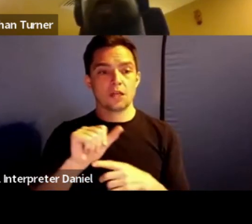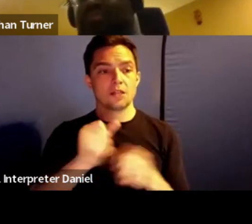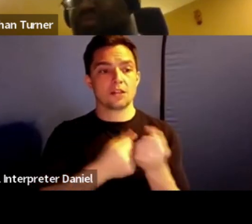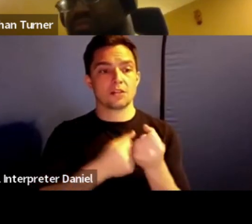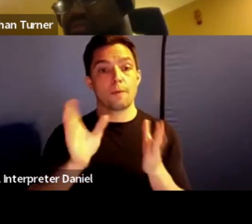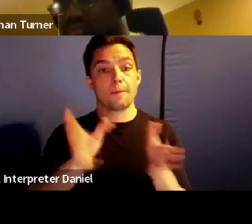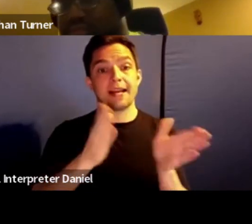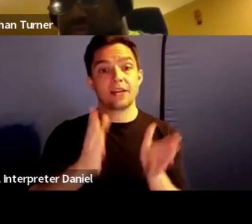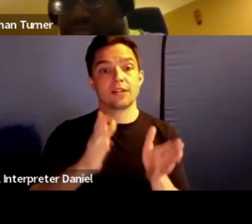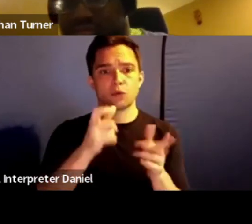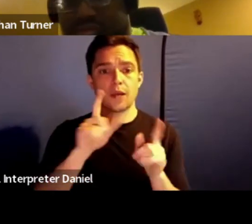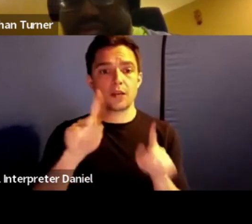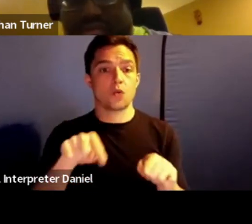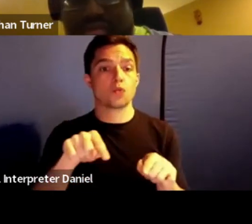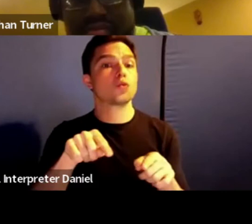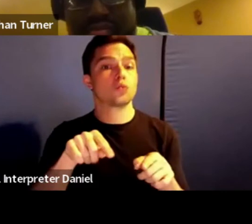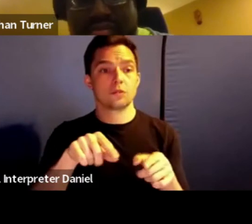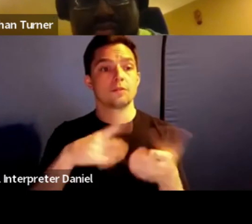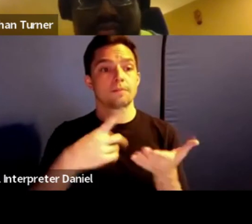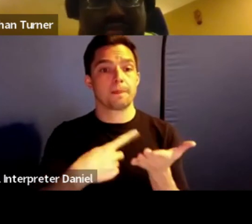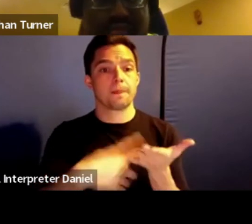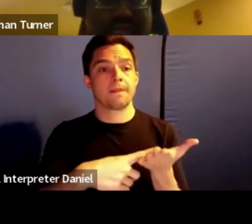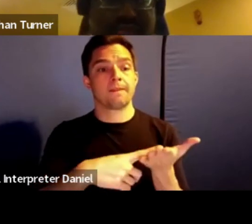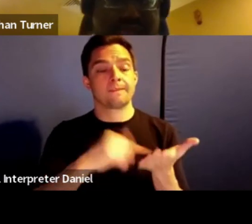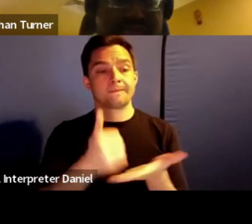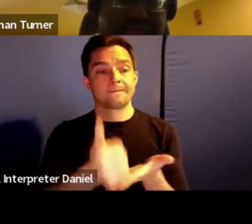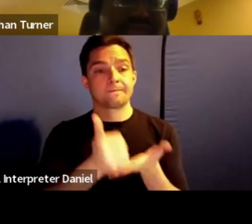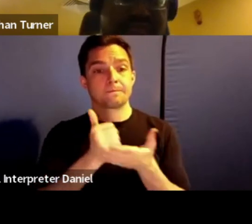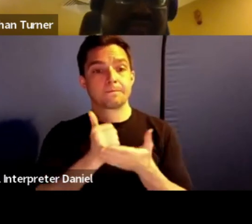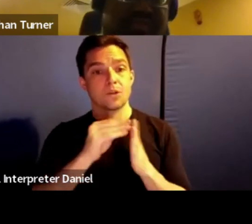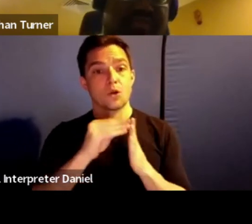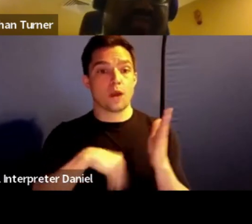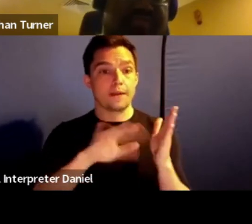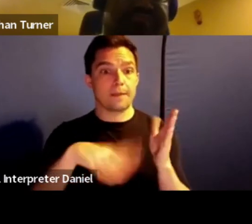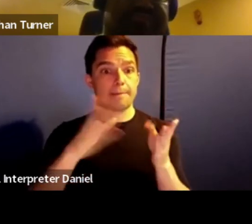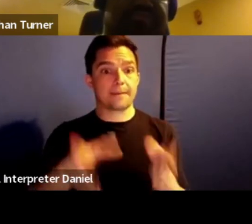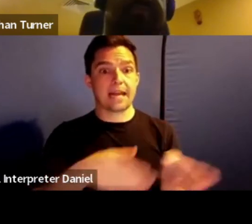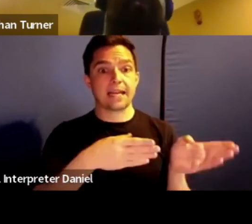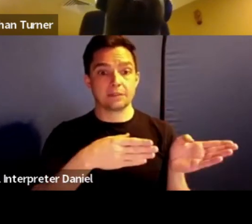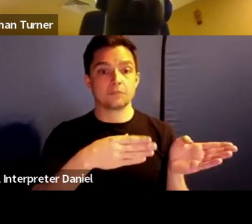is who I go to, to help me write up the plan. And then when I